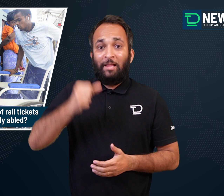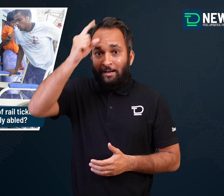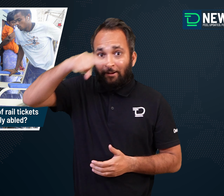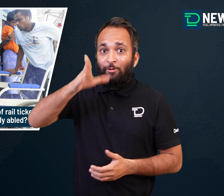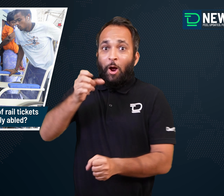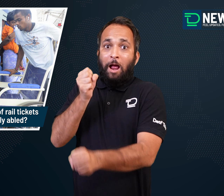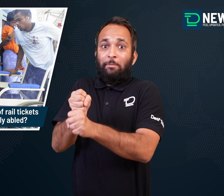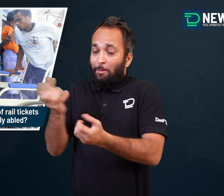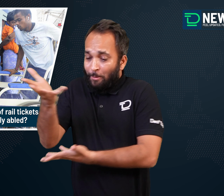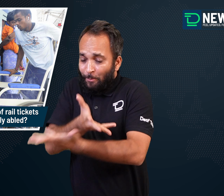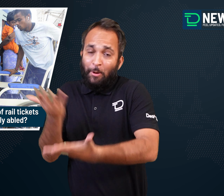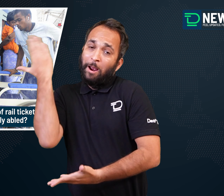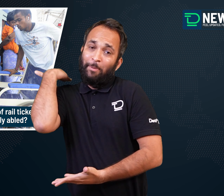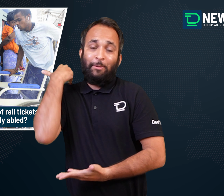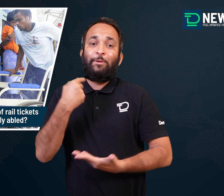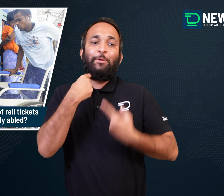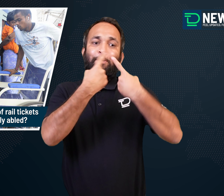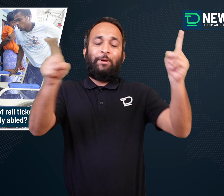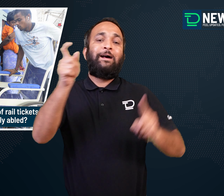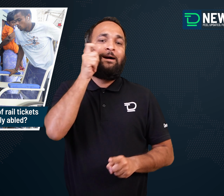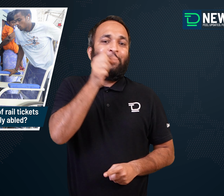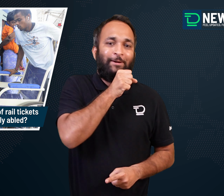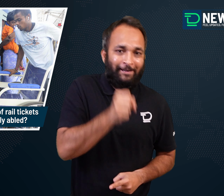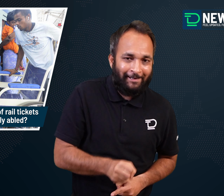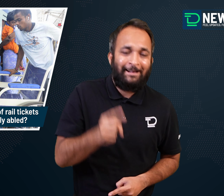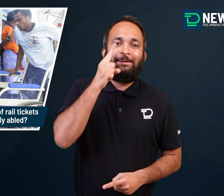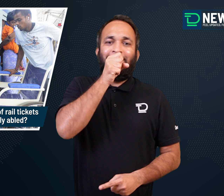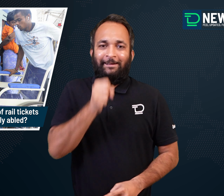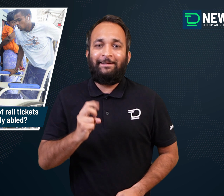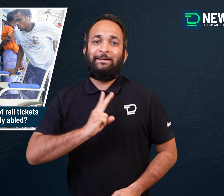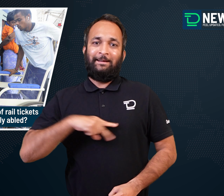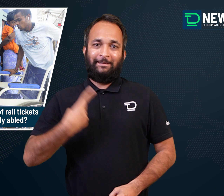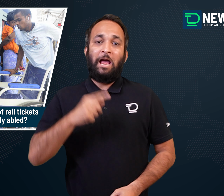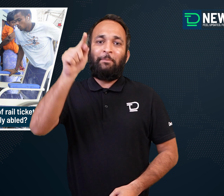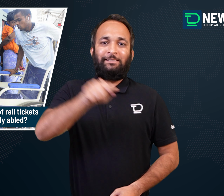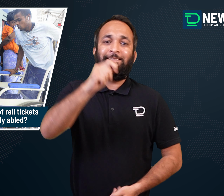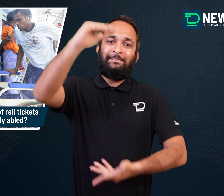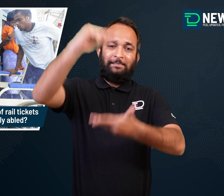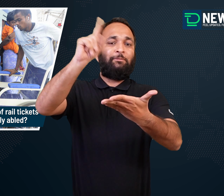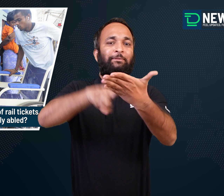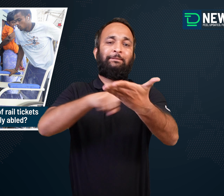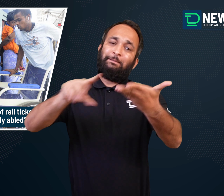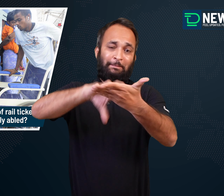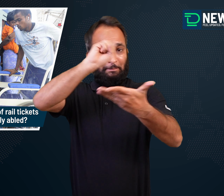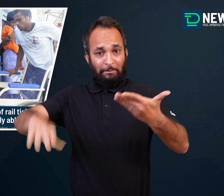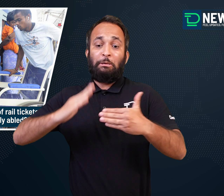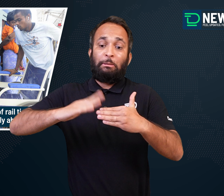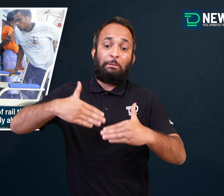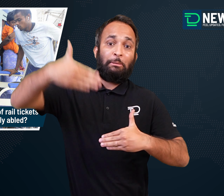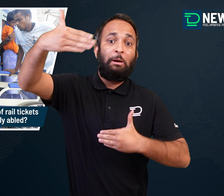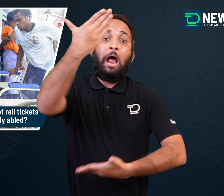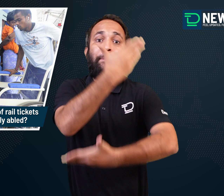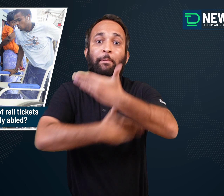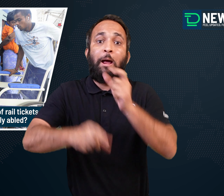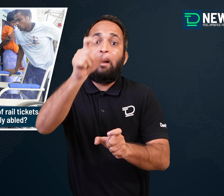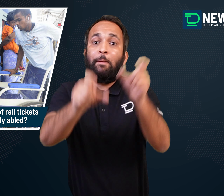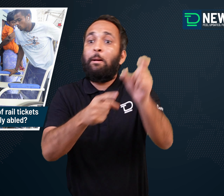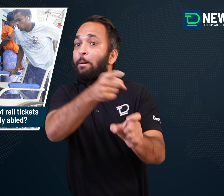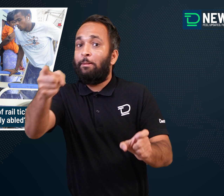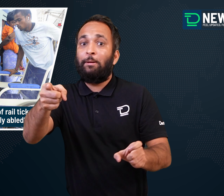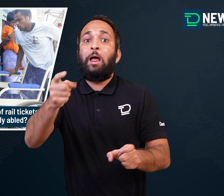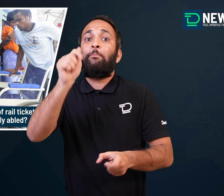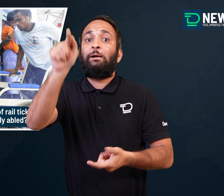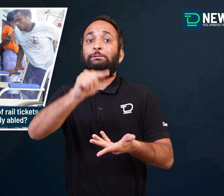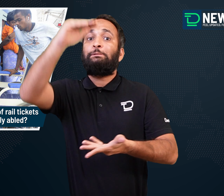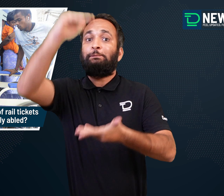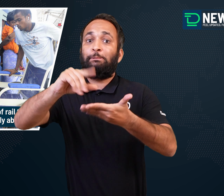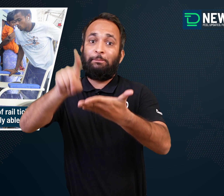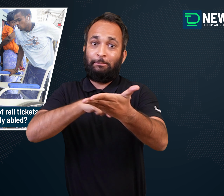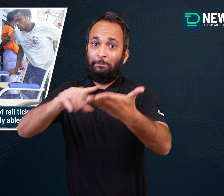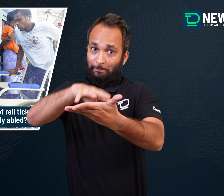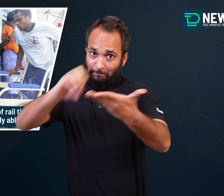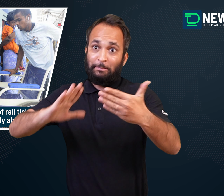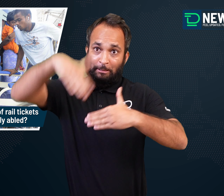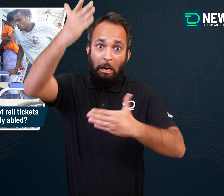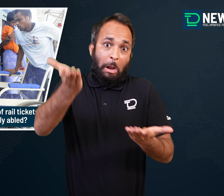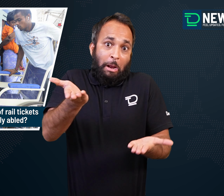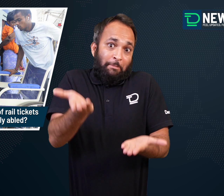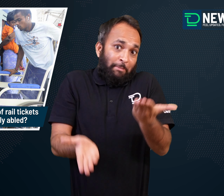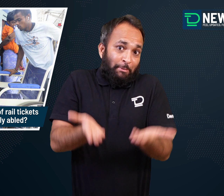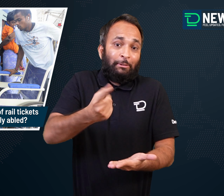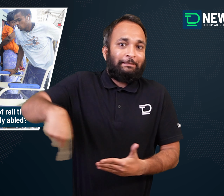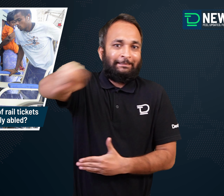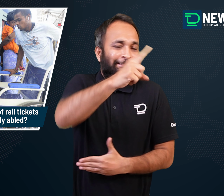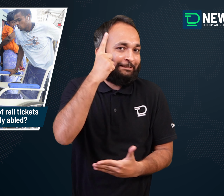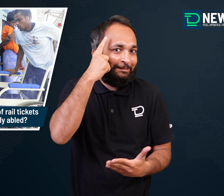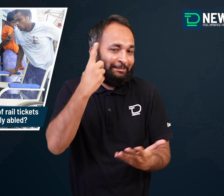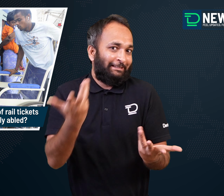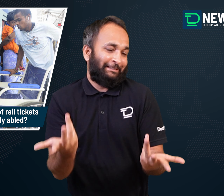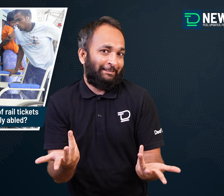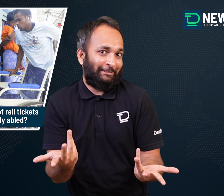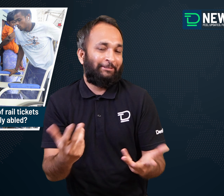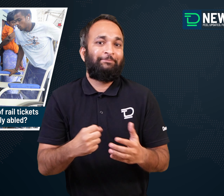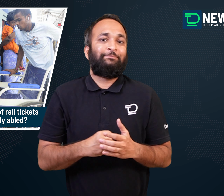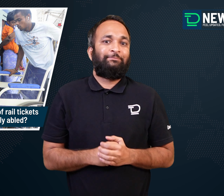Maybe this will also be cancelled.